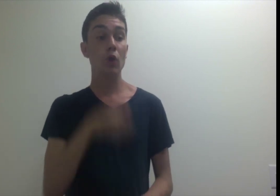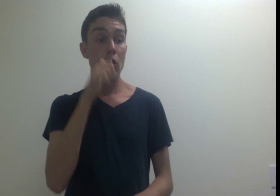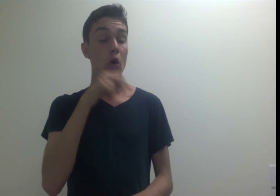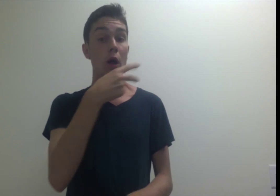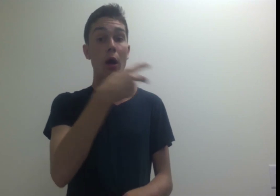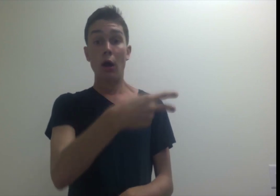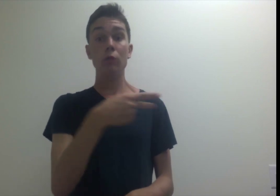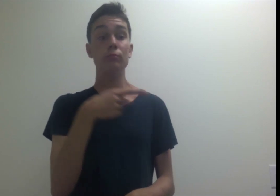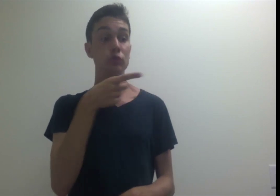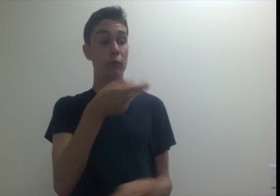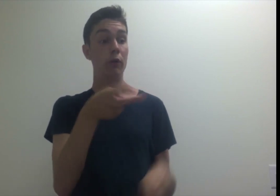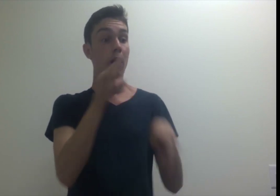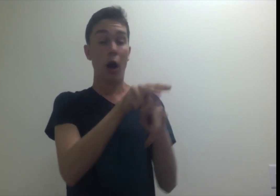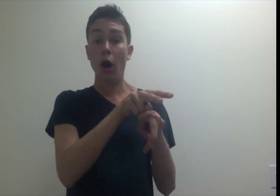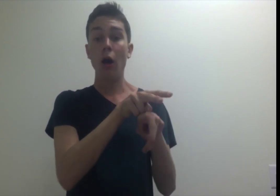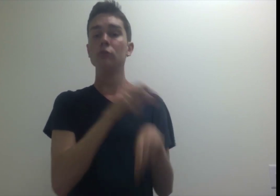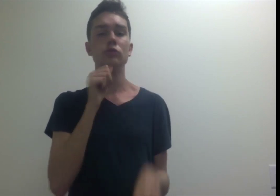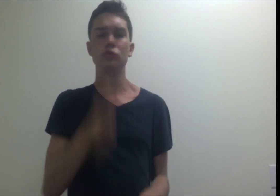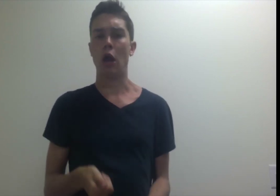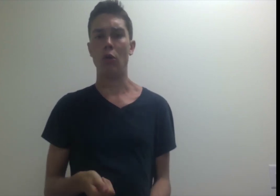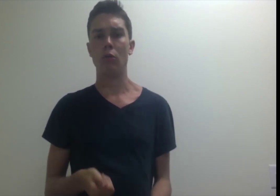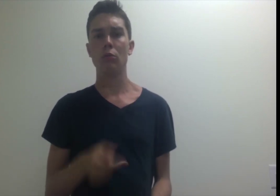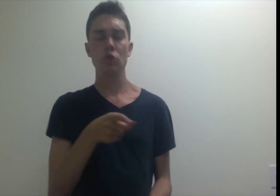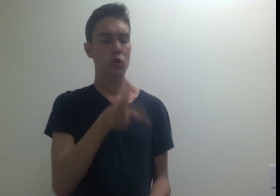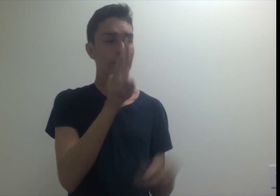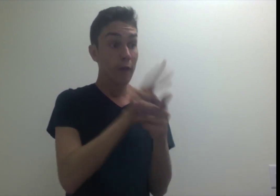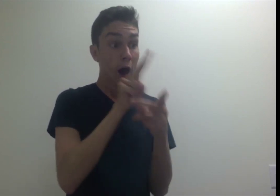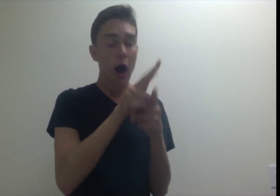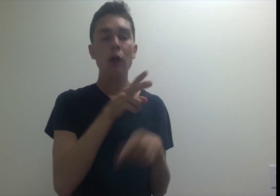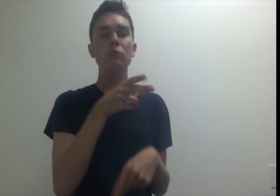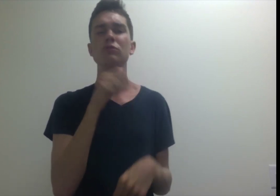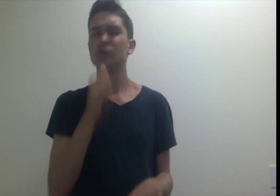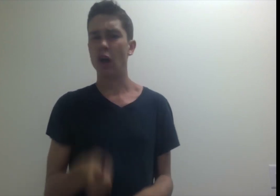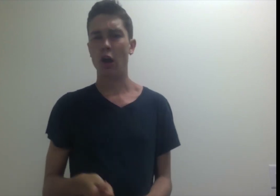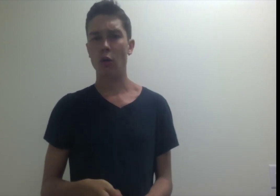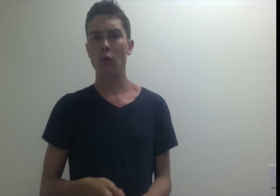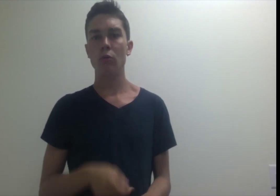do not mount her, hump her